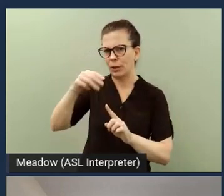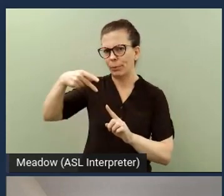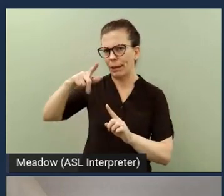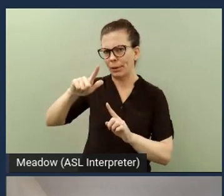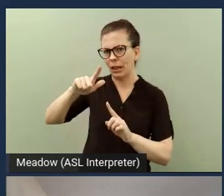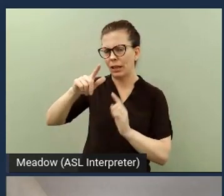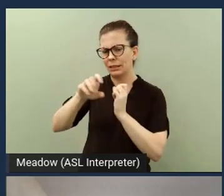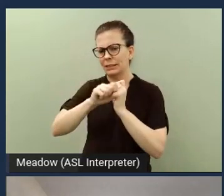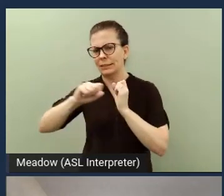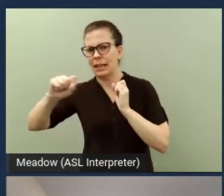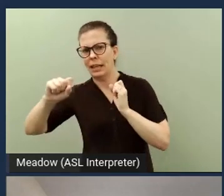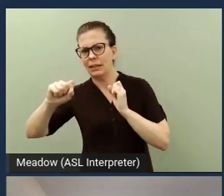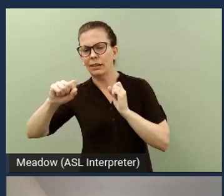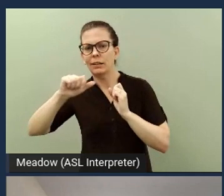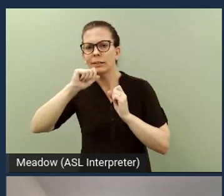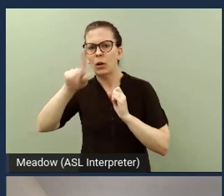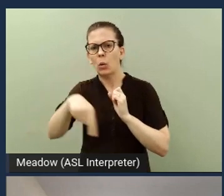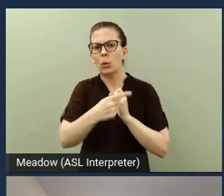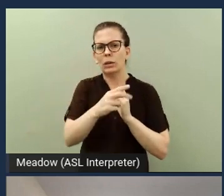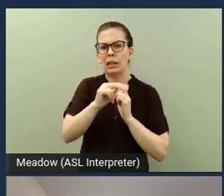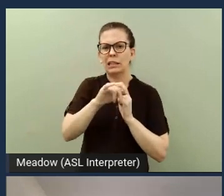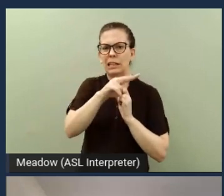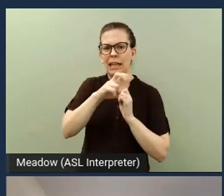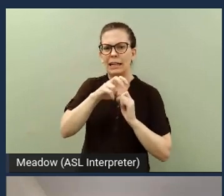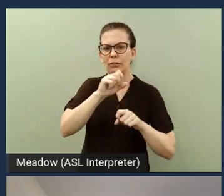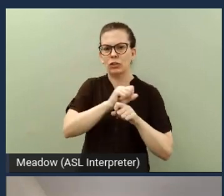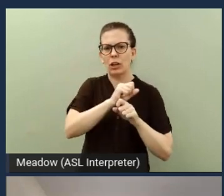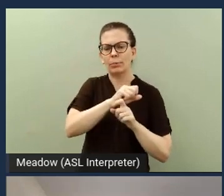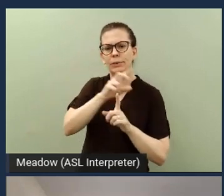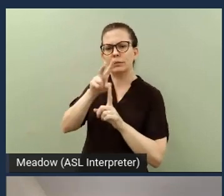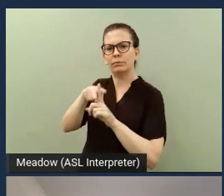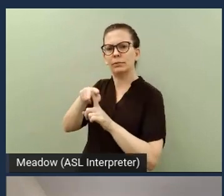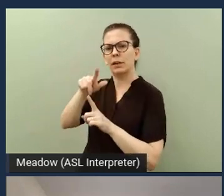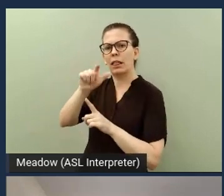beyond just SageMaker-native jobs and use Lambda functions?